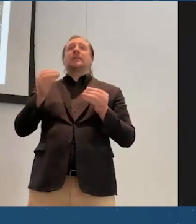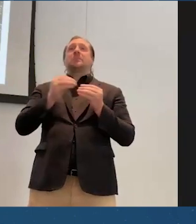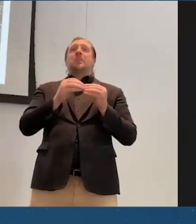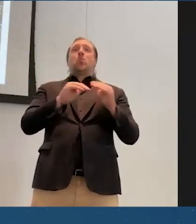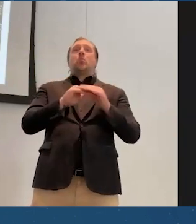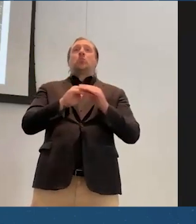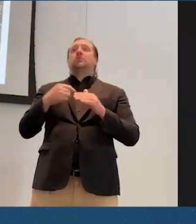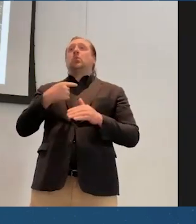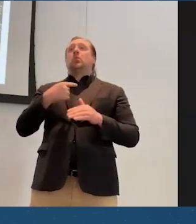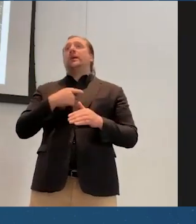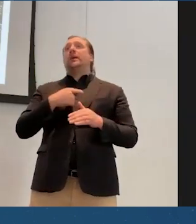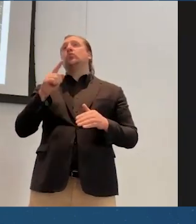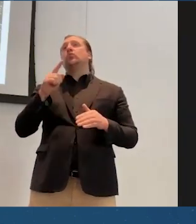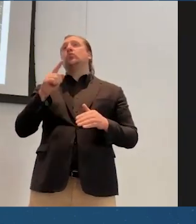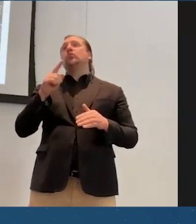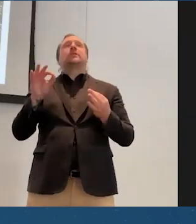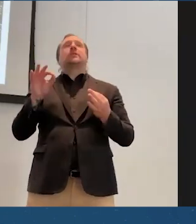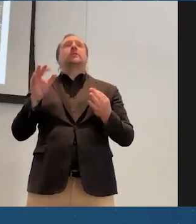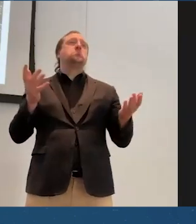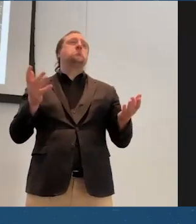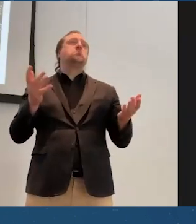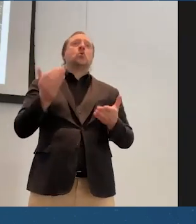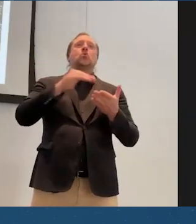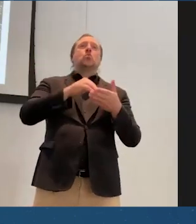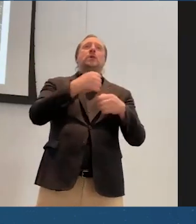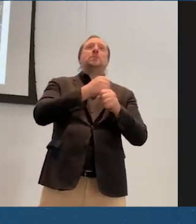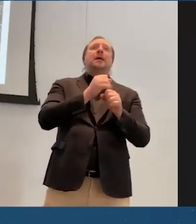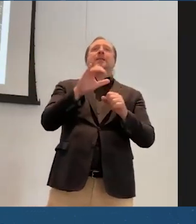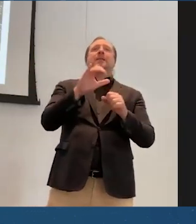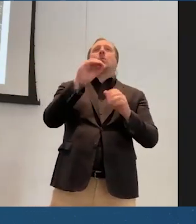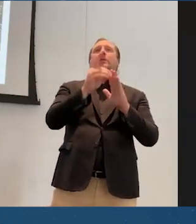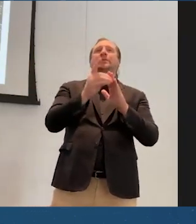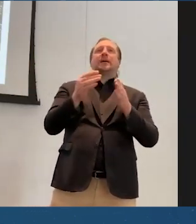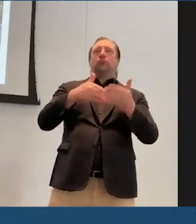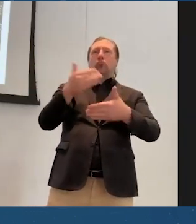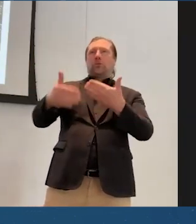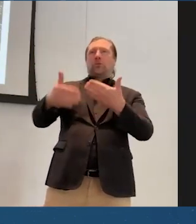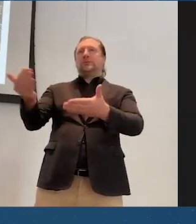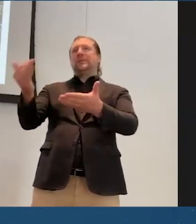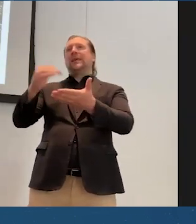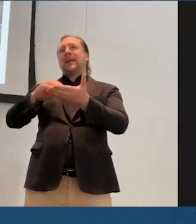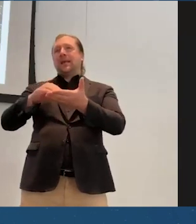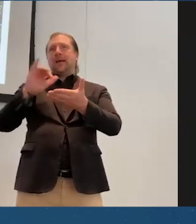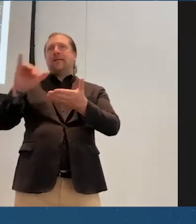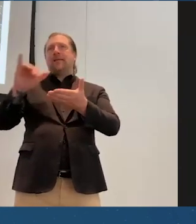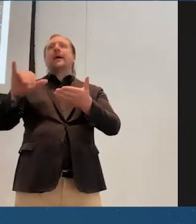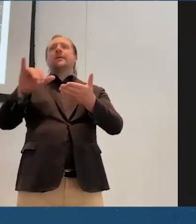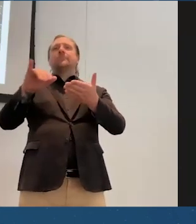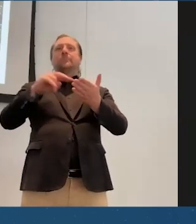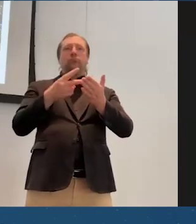then it's a perfect time to redo the co-design process again and to have that iterative process over time.